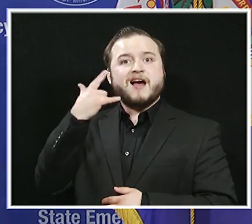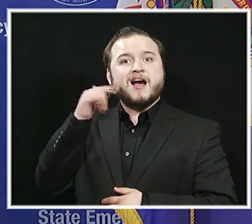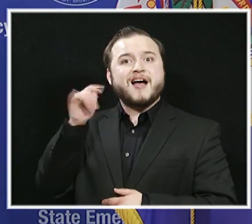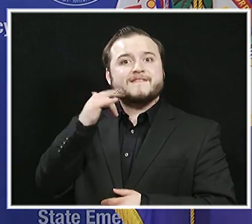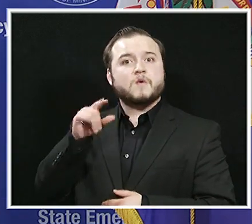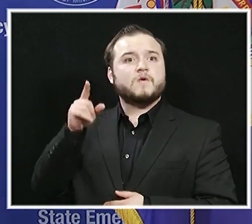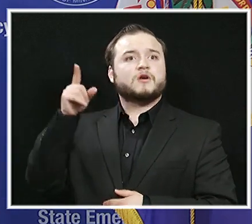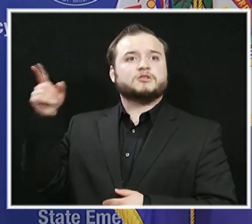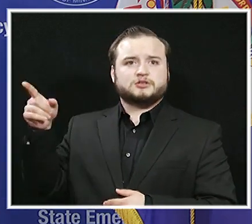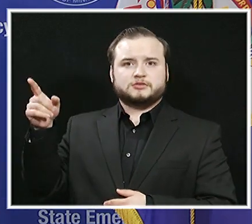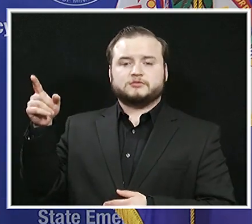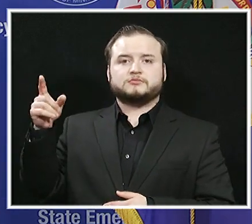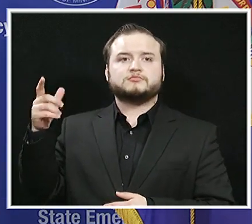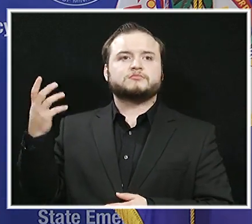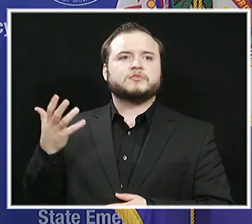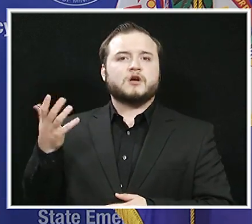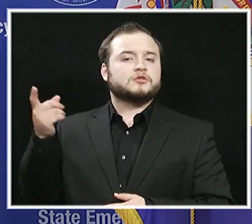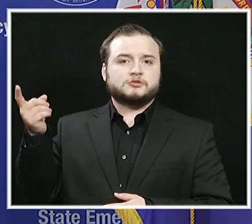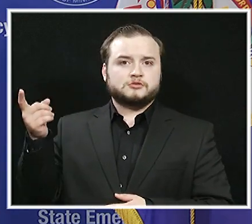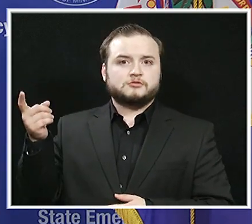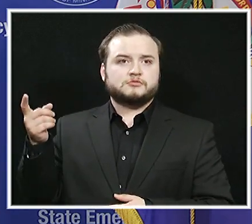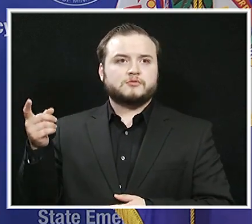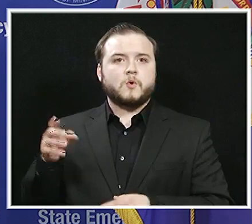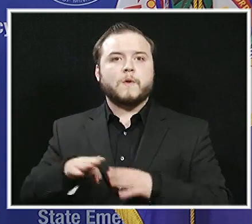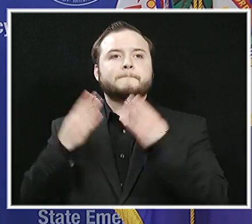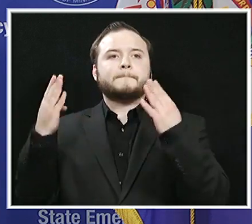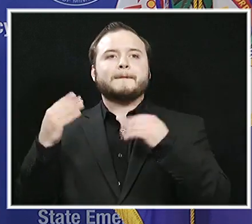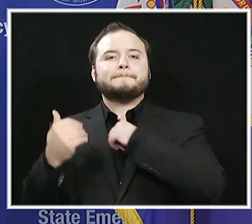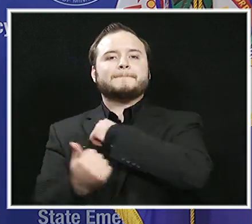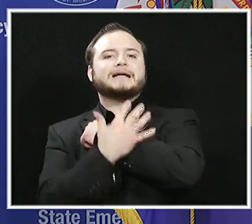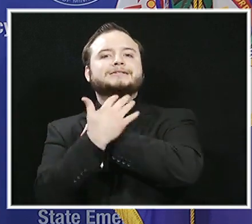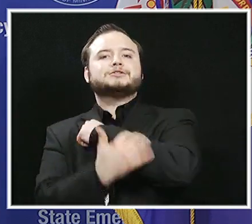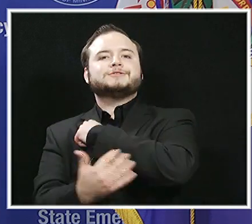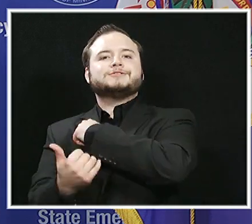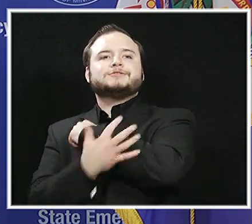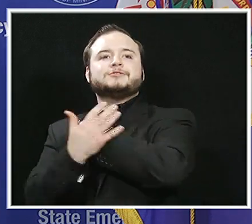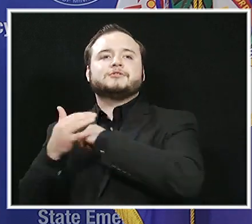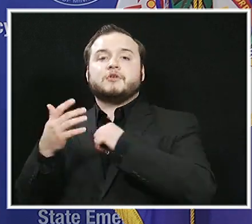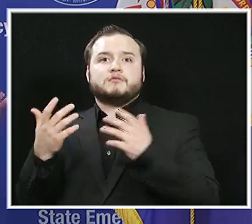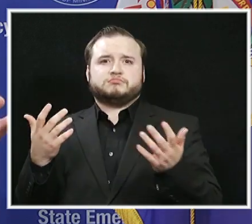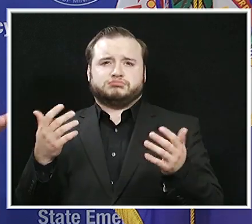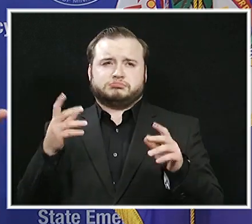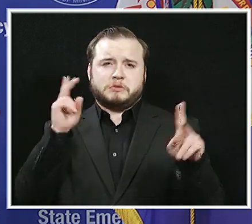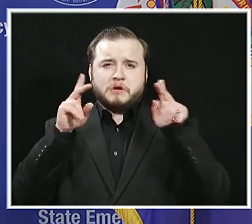been strategically, we are up over 82%, but it's done strategically to not let people, because there is one of the fears, I think you saw with California, they